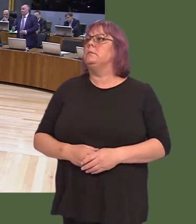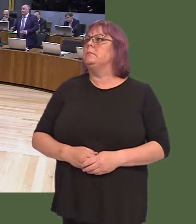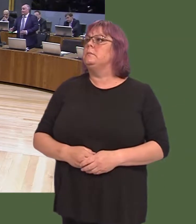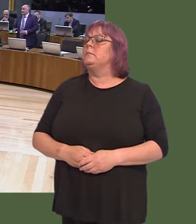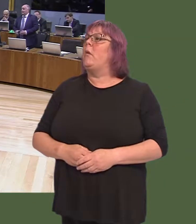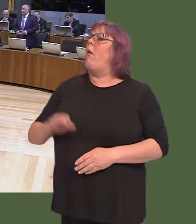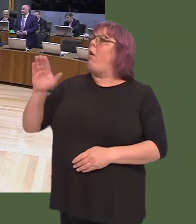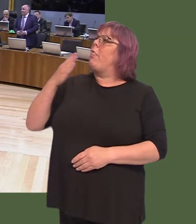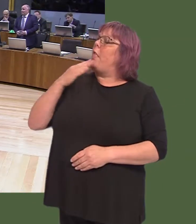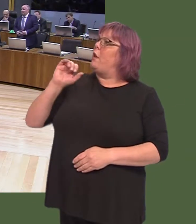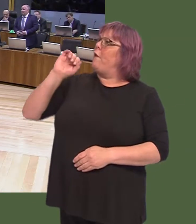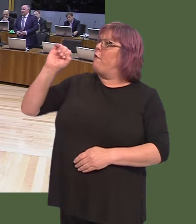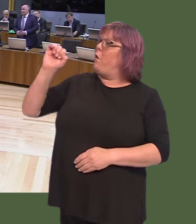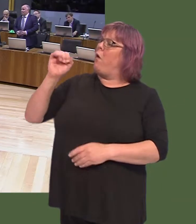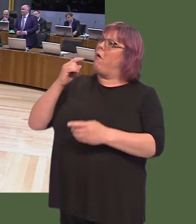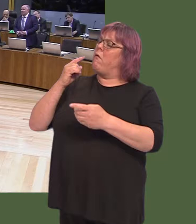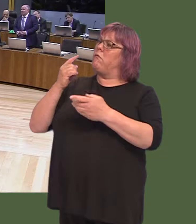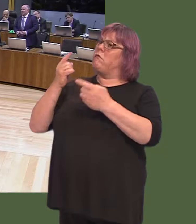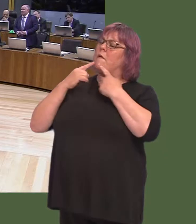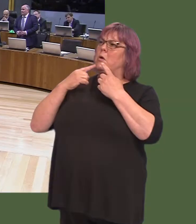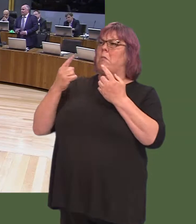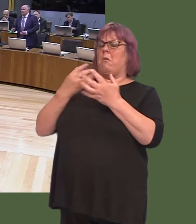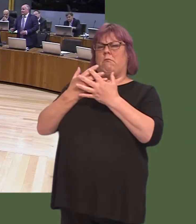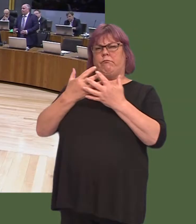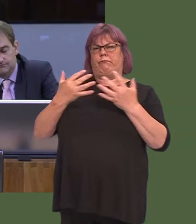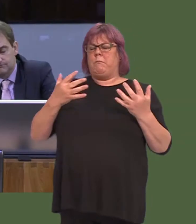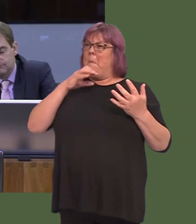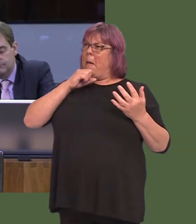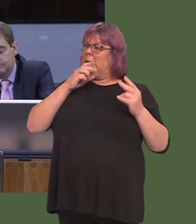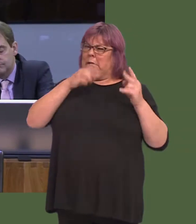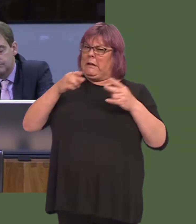Regrettably, 10,000 men a year die from prostate canceróit's the biggest killer of men.